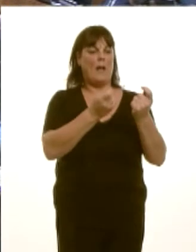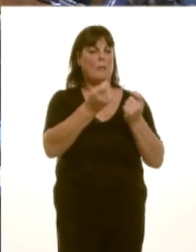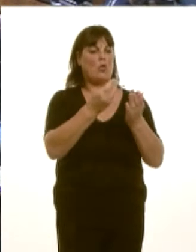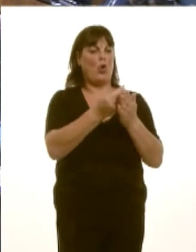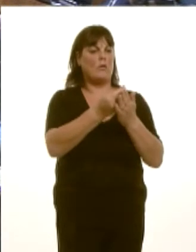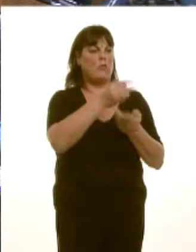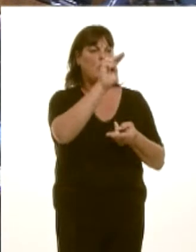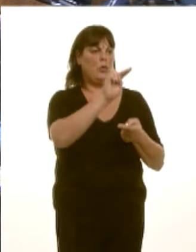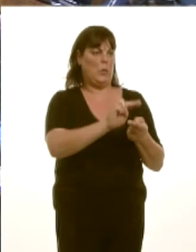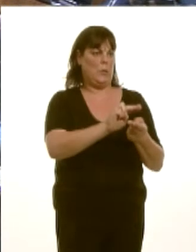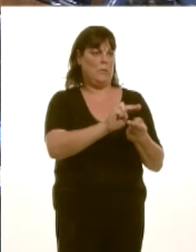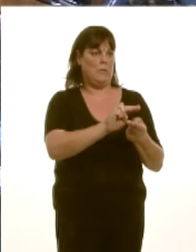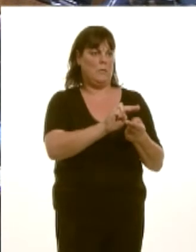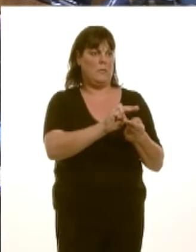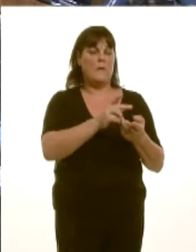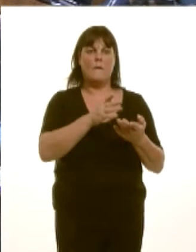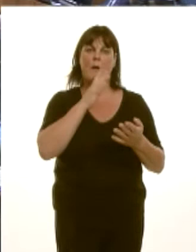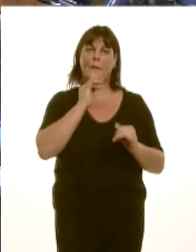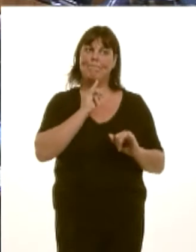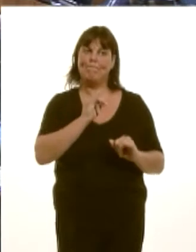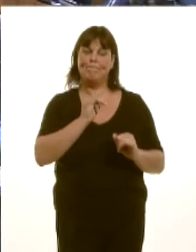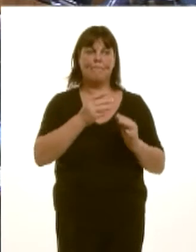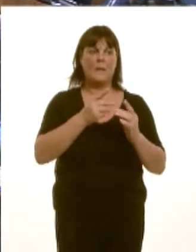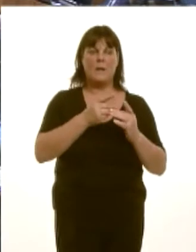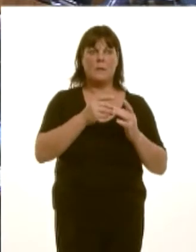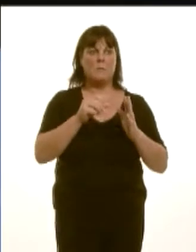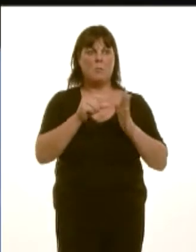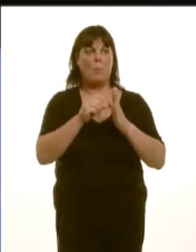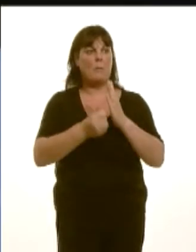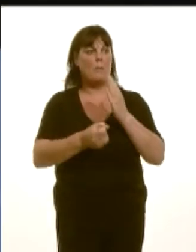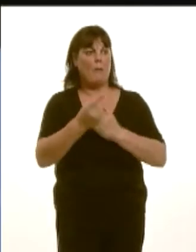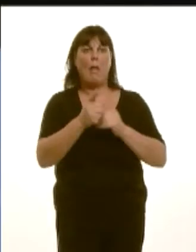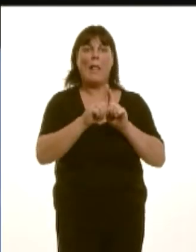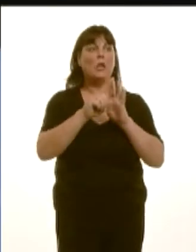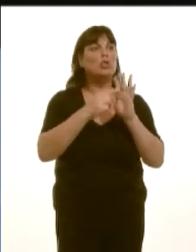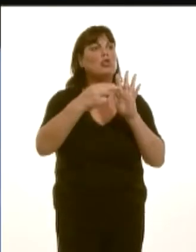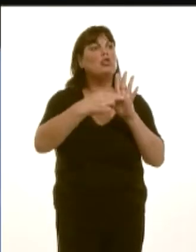costs, and it is very sad indeed if certain issues like that outlined by Jenny Rathbone are indeed happening.